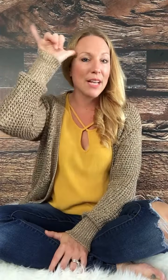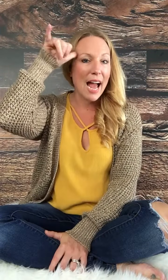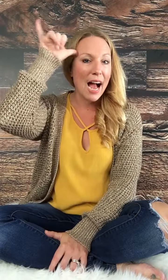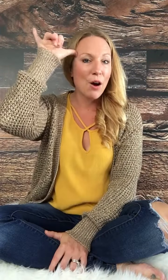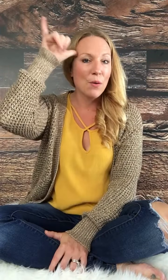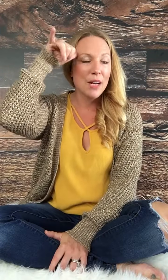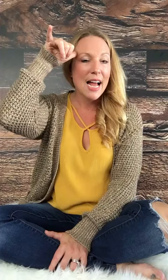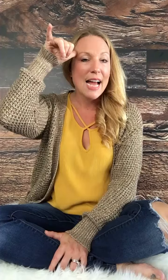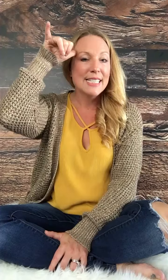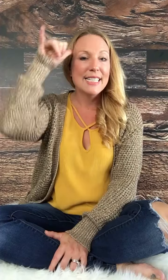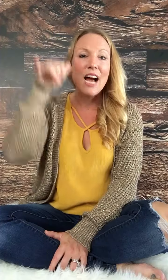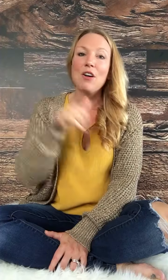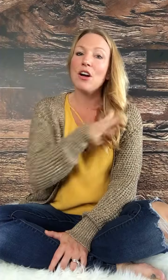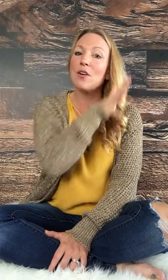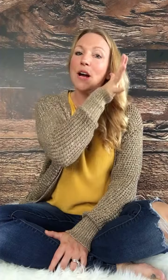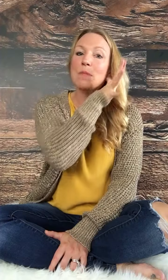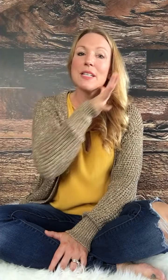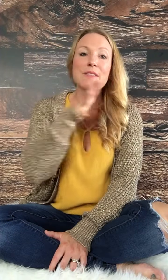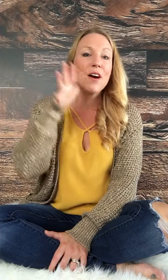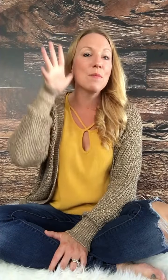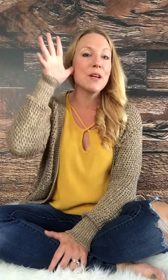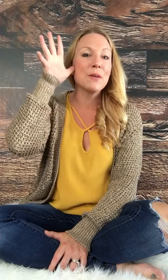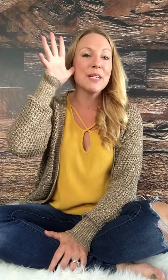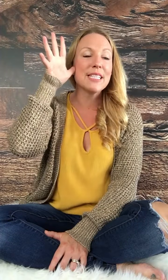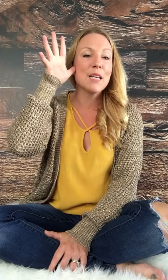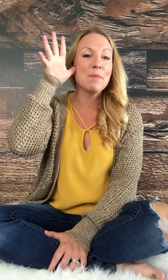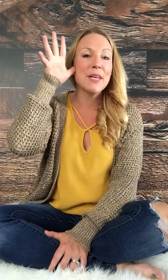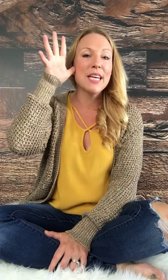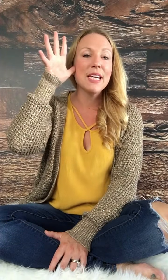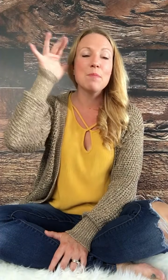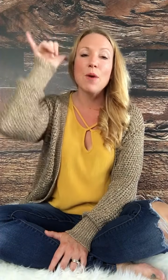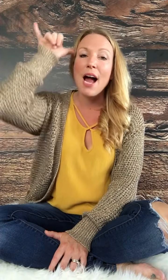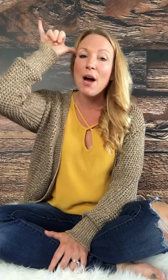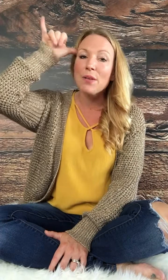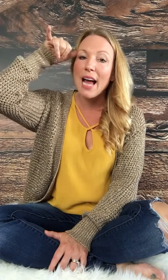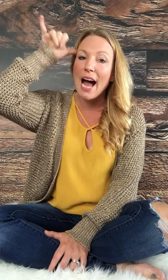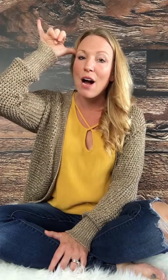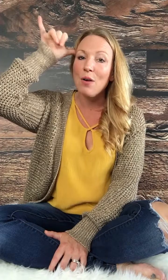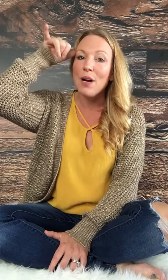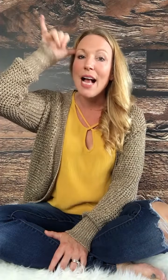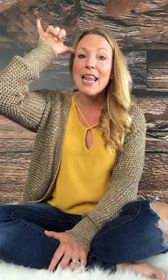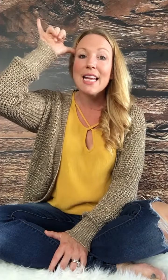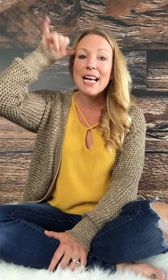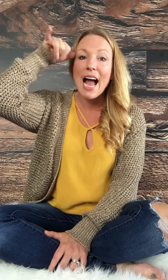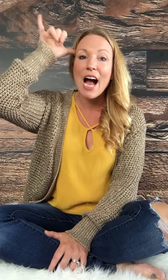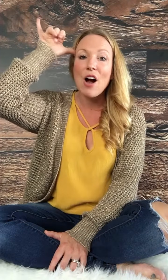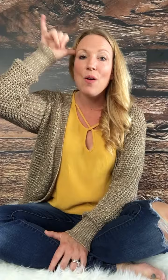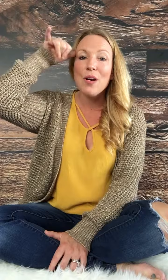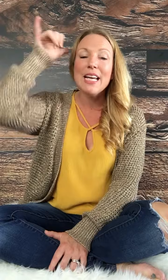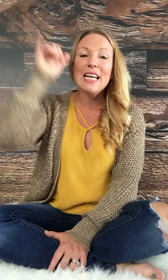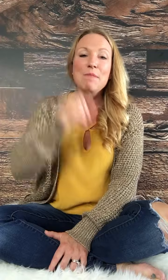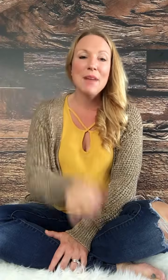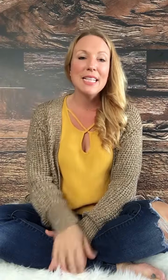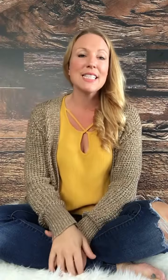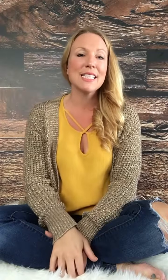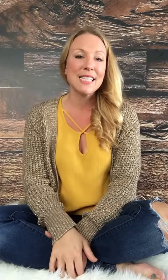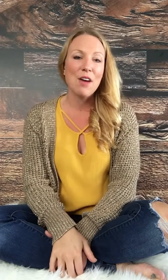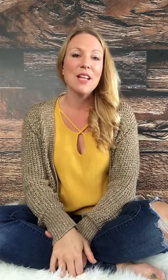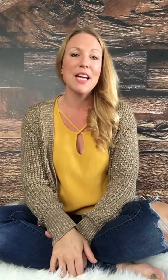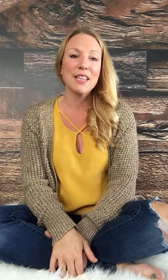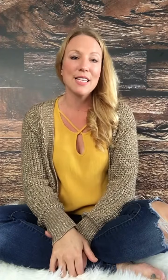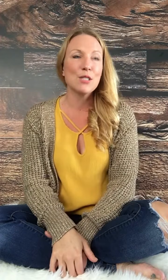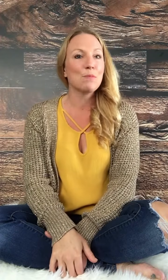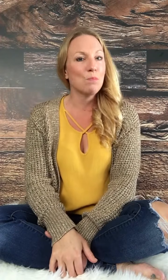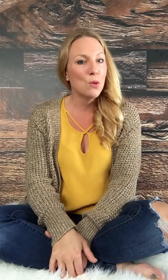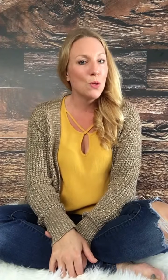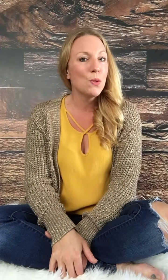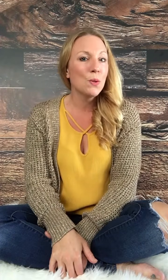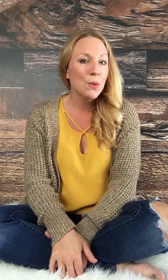COW, down on Grandpa's FARM, there is a big brown COW. The COW, she makes a sound like this, mooo,